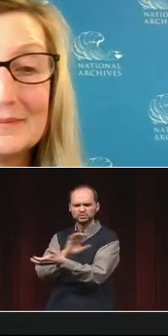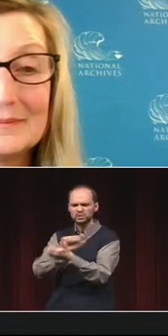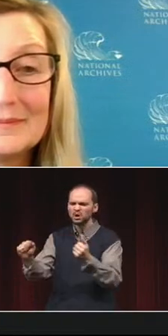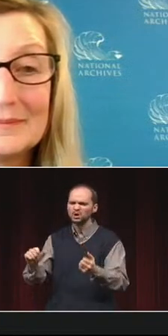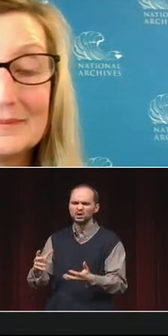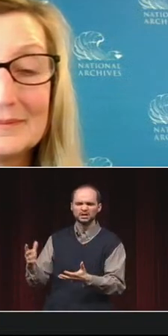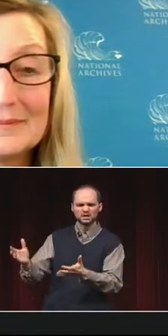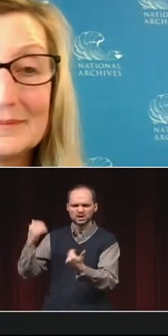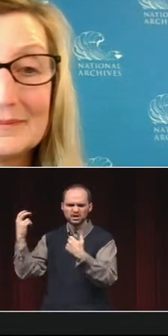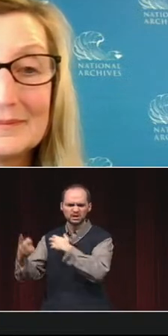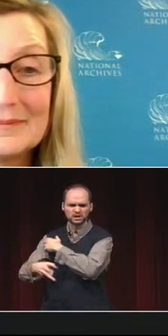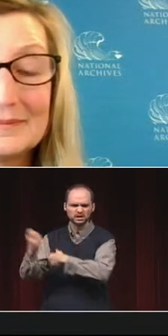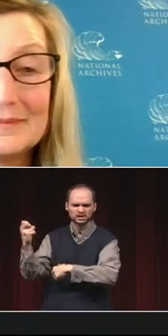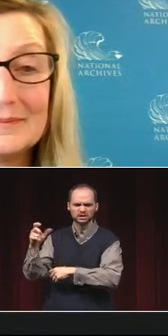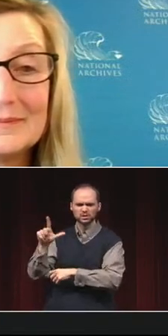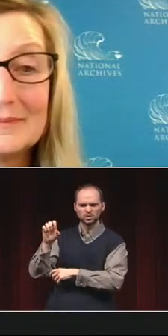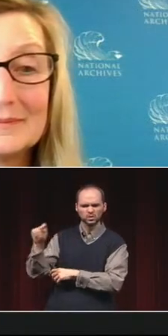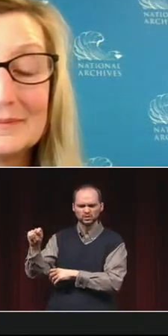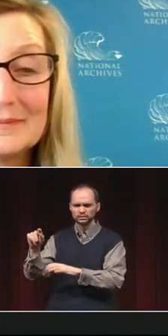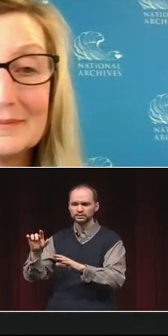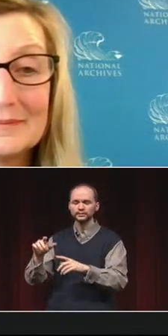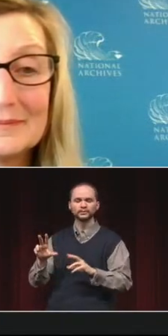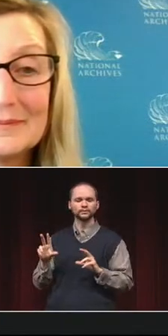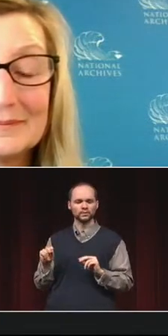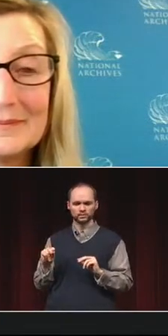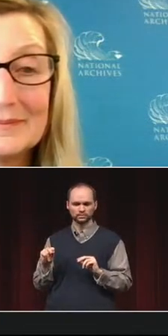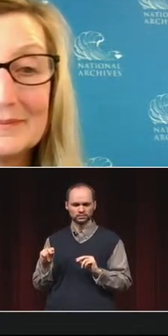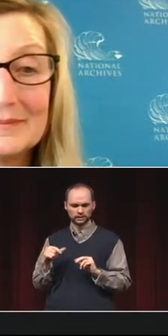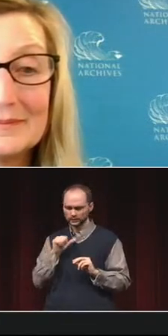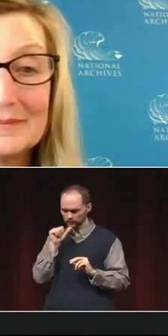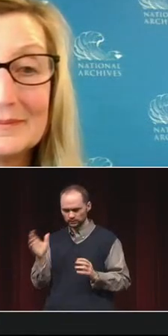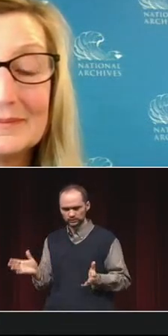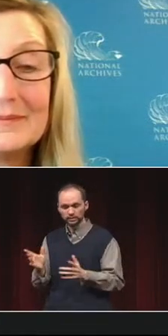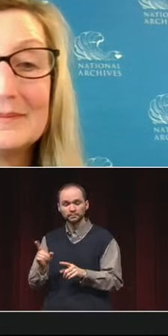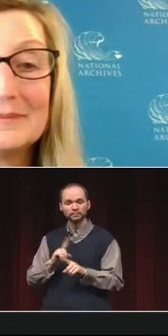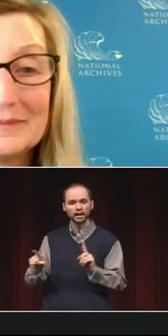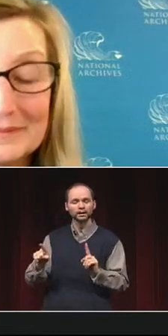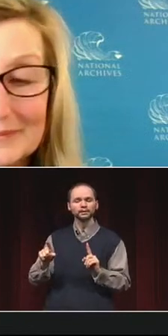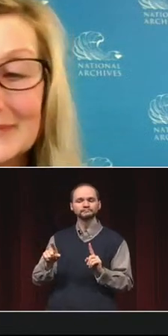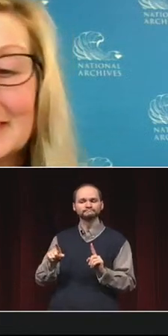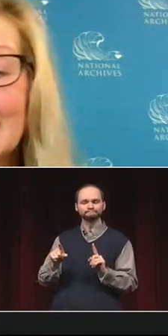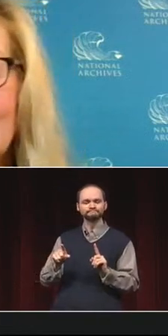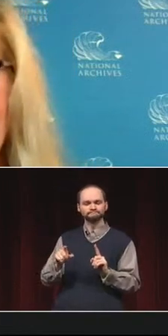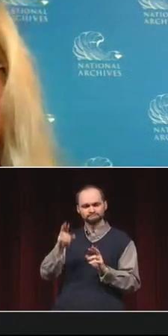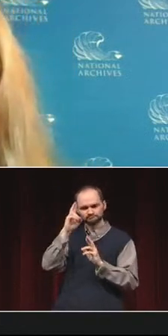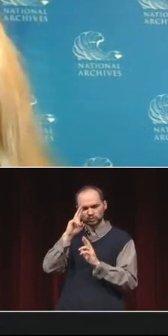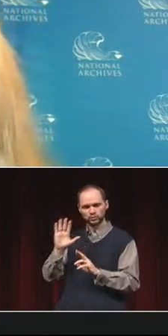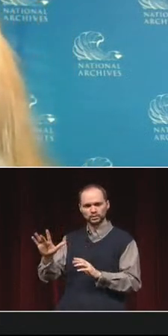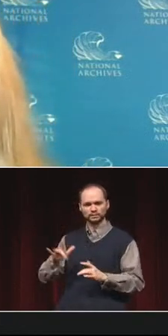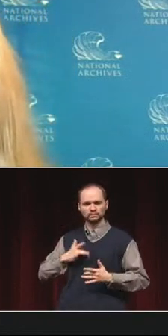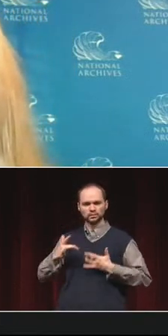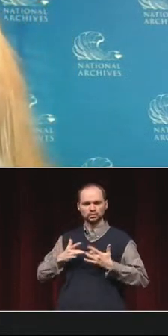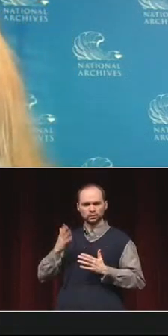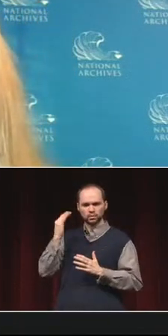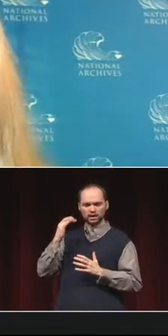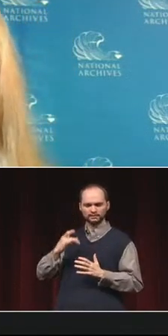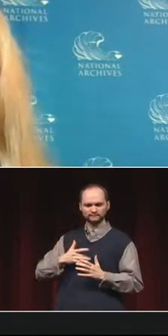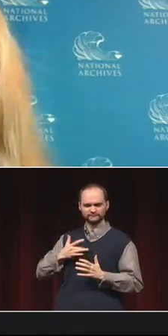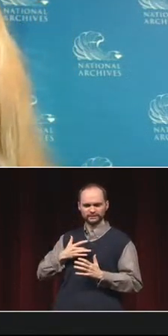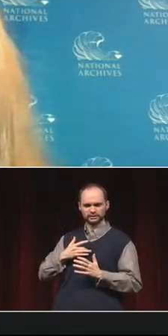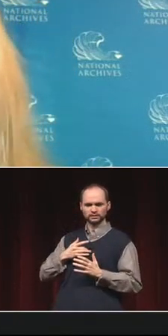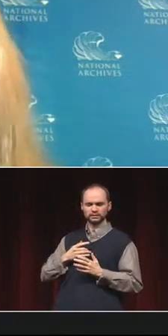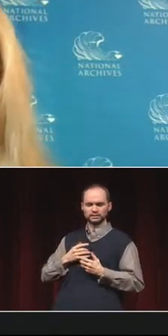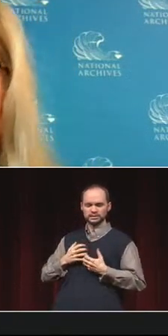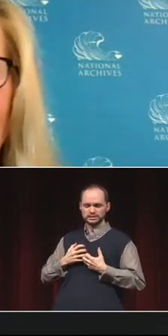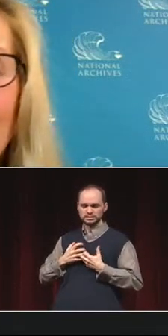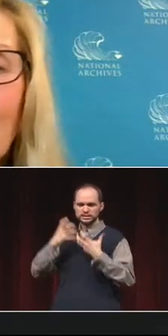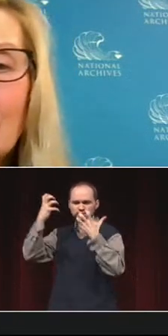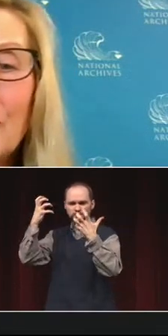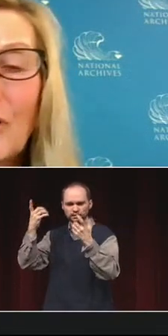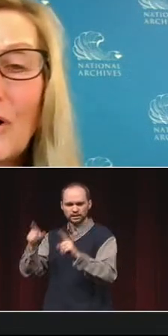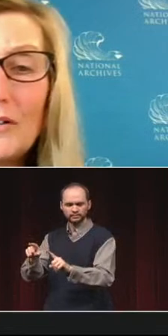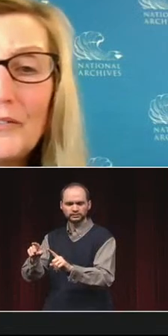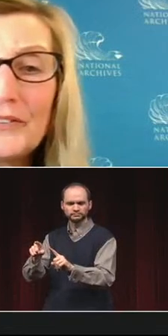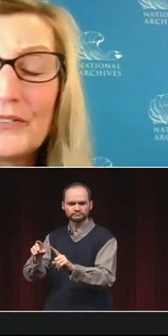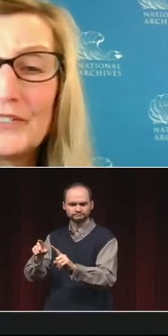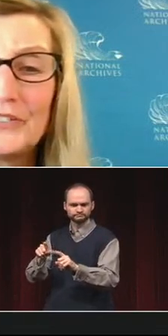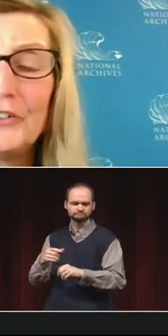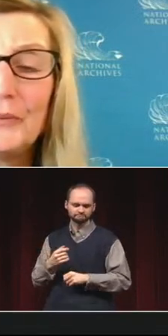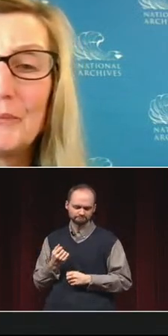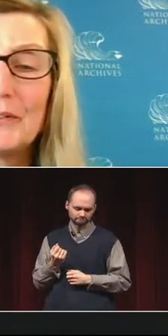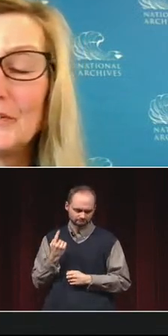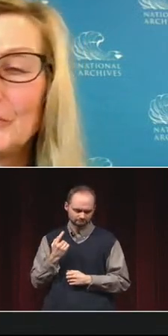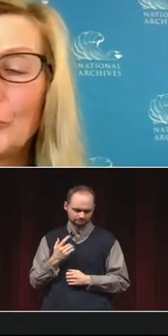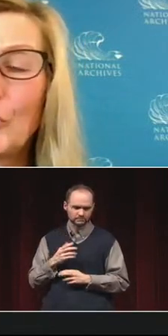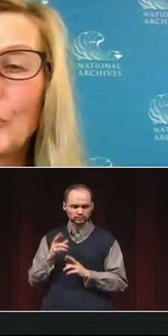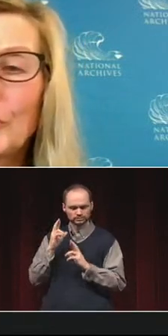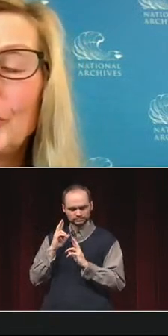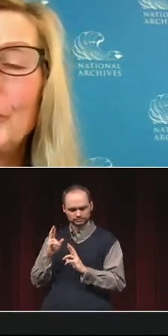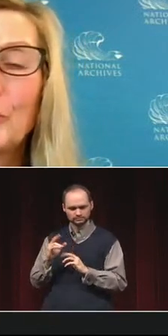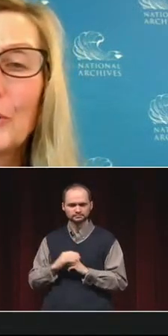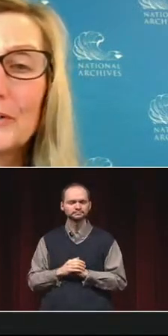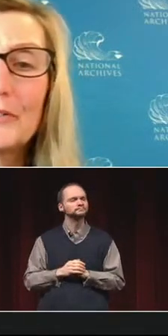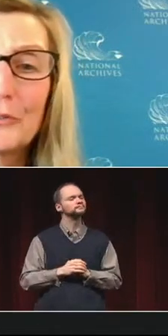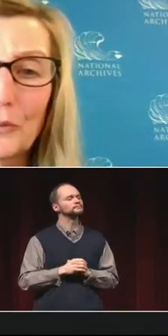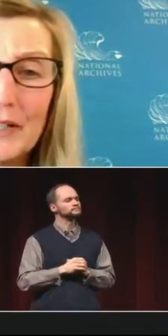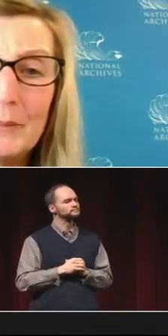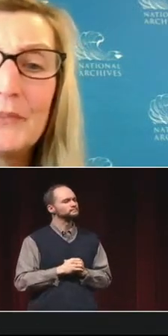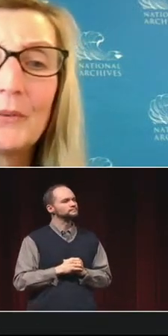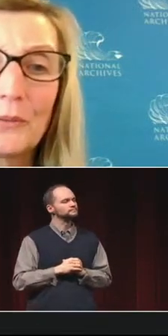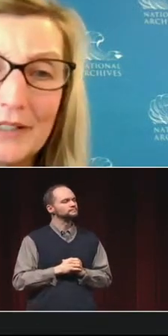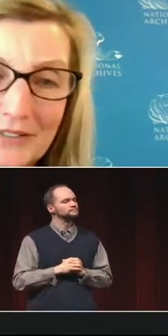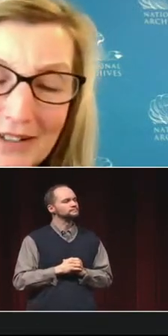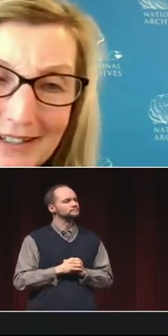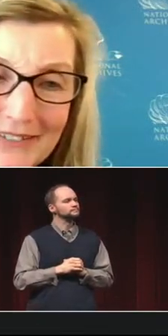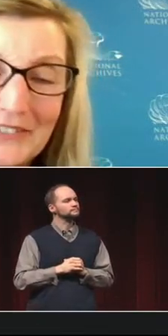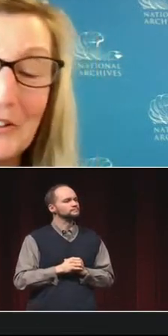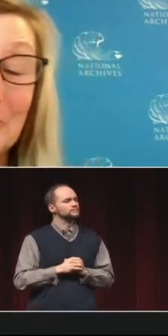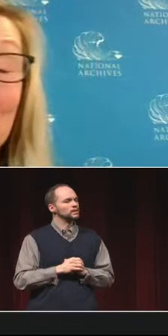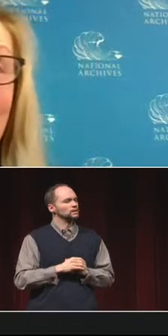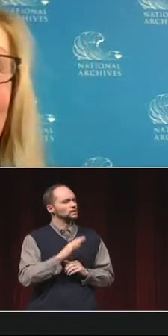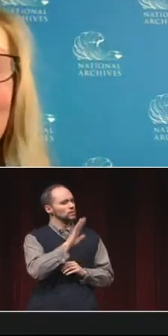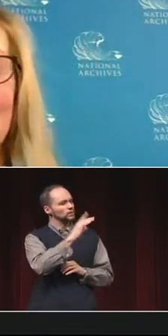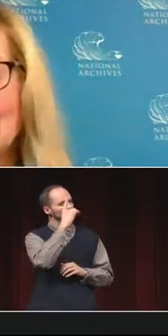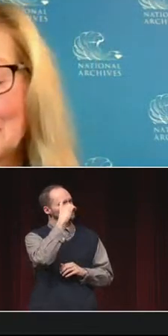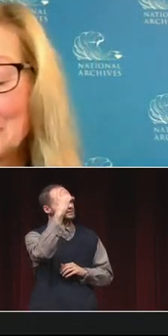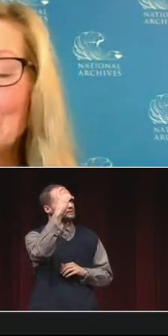respect the emotions that lead to such a thing. >> >>: And then were your dreams realized? Moving